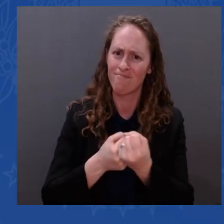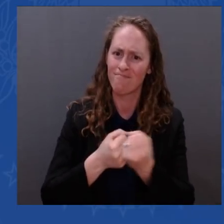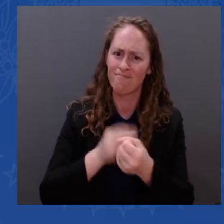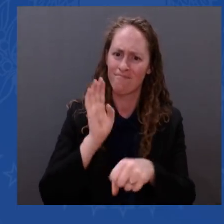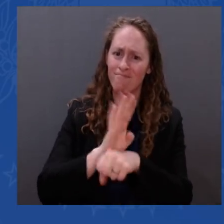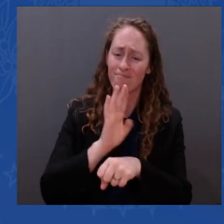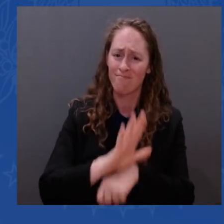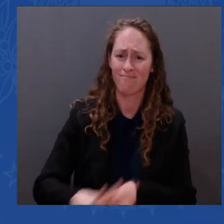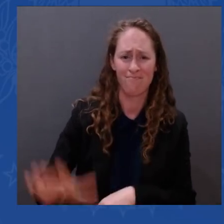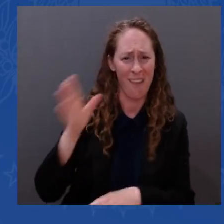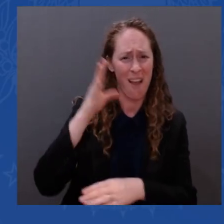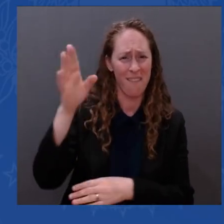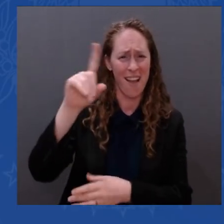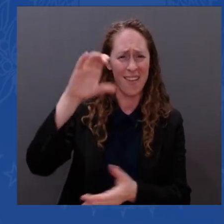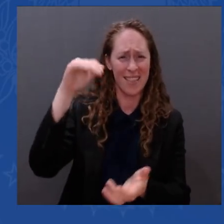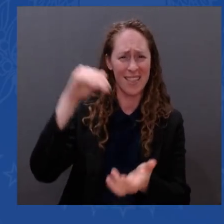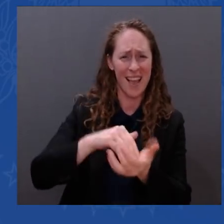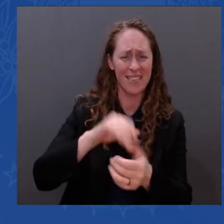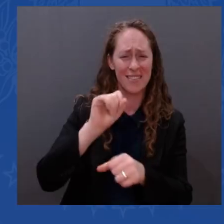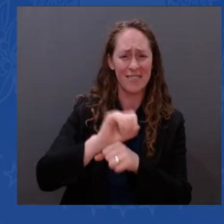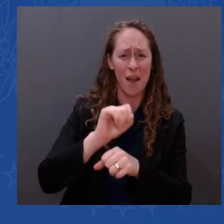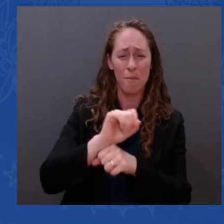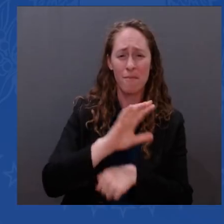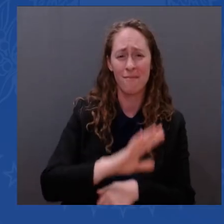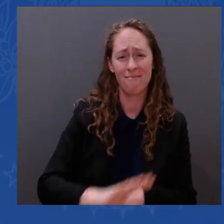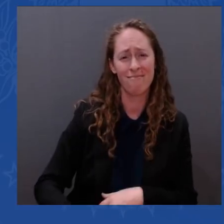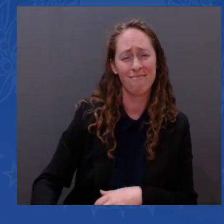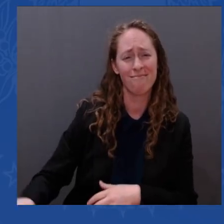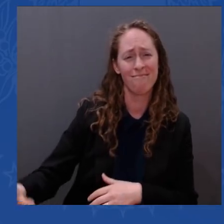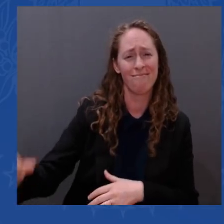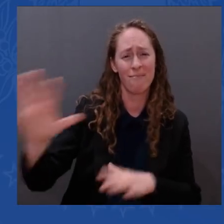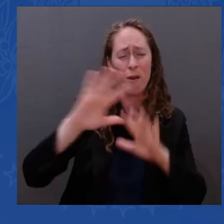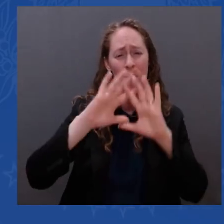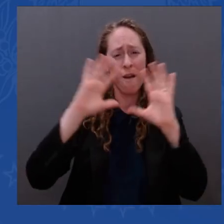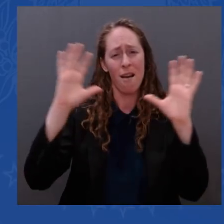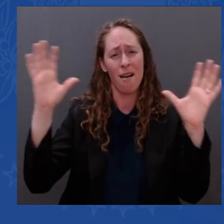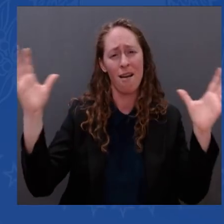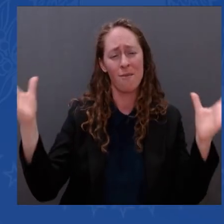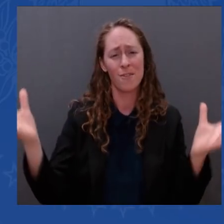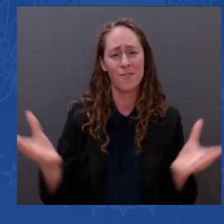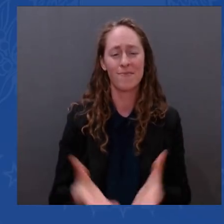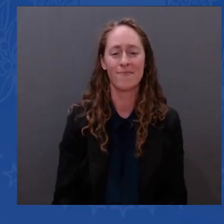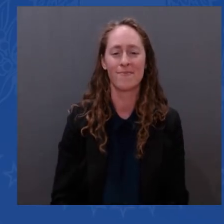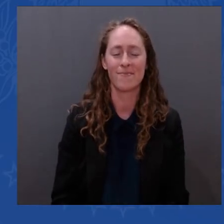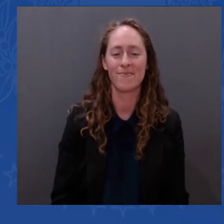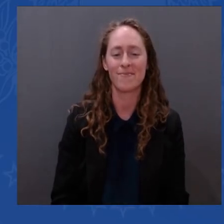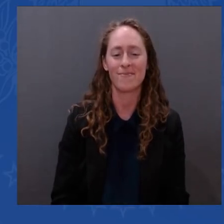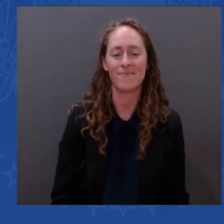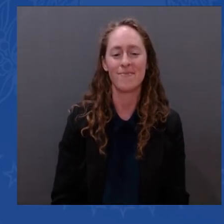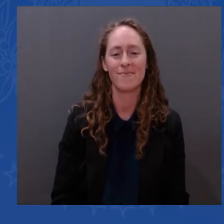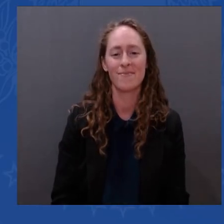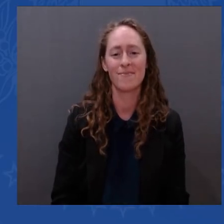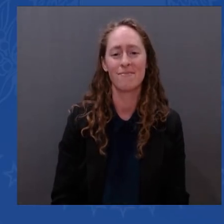We have come very far and become very successful in a short period of time.